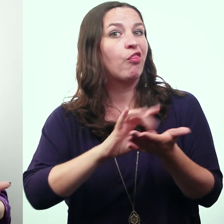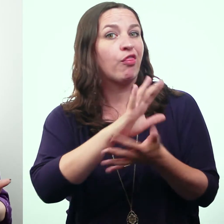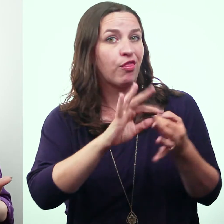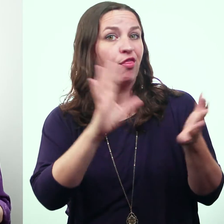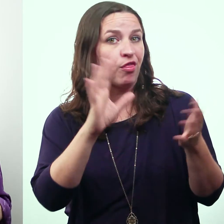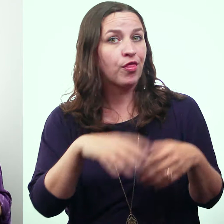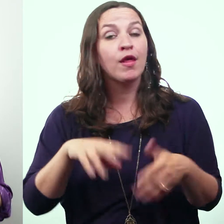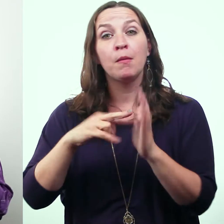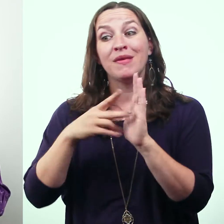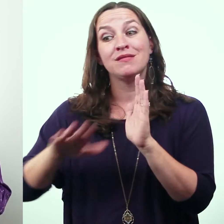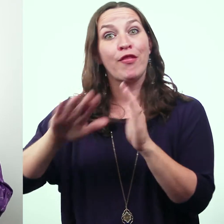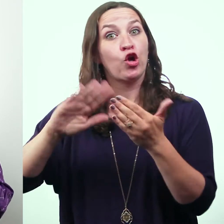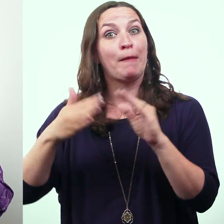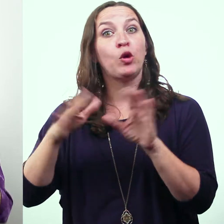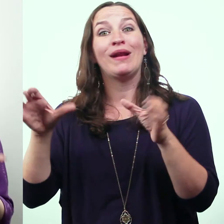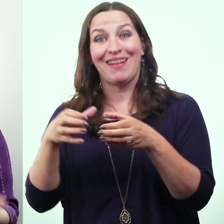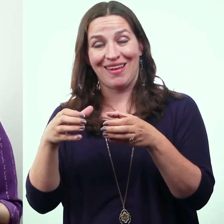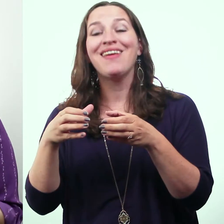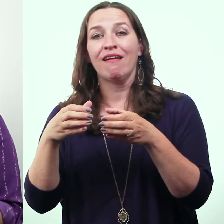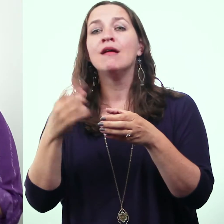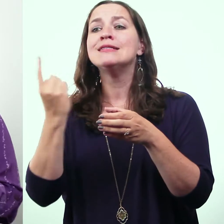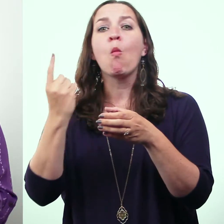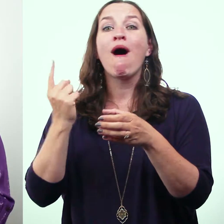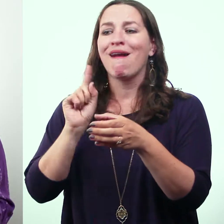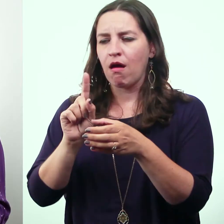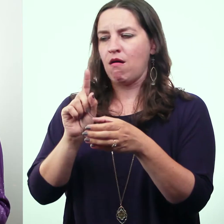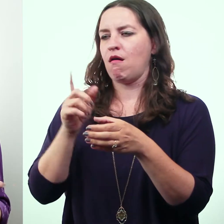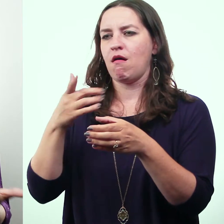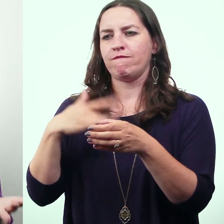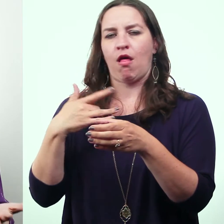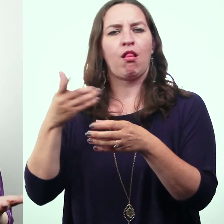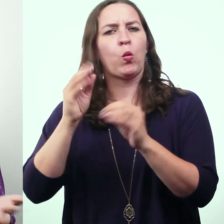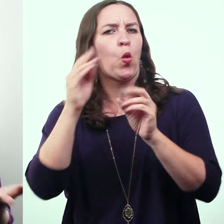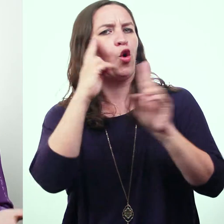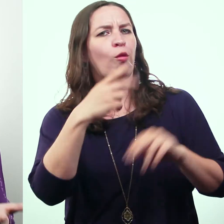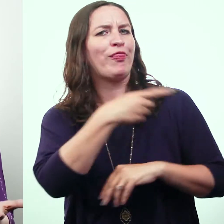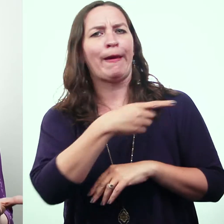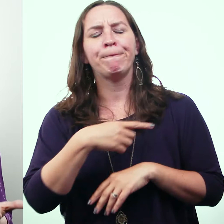of those markers or who doesn't quite fit someone else's idea of what a community member might be